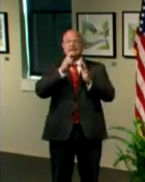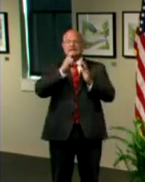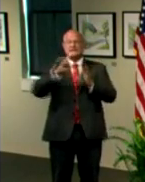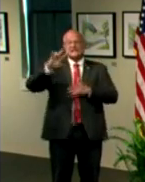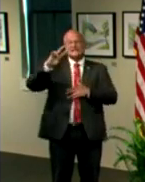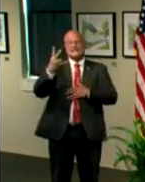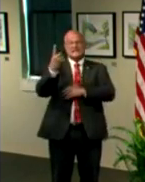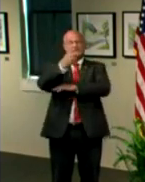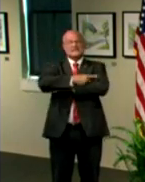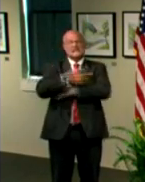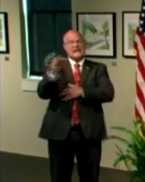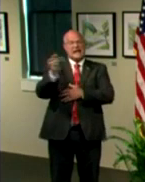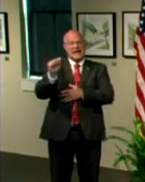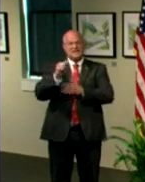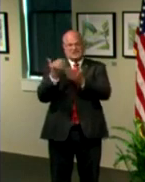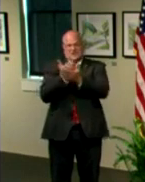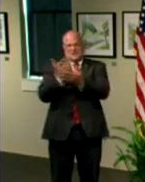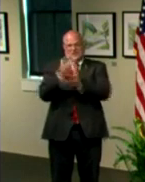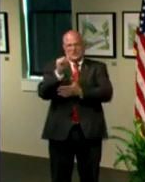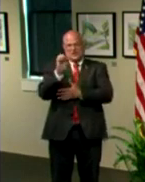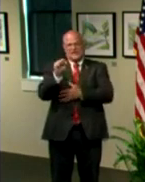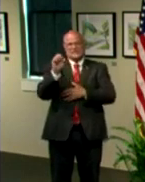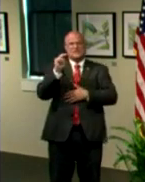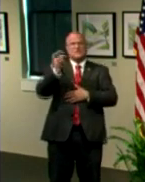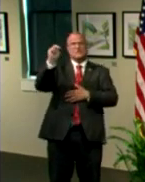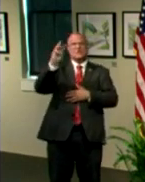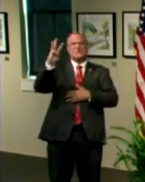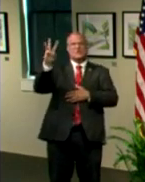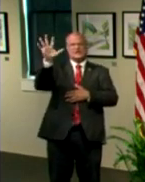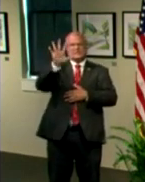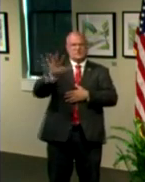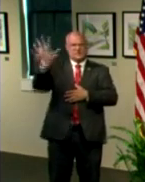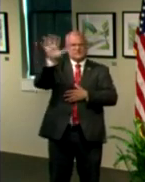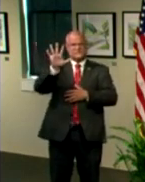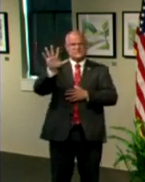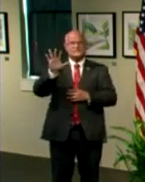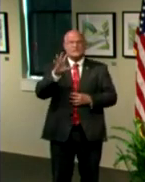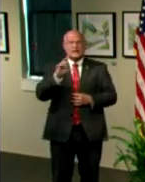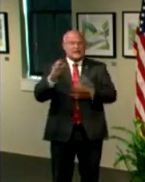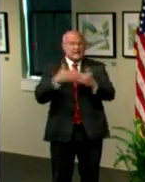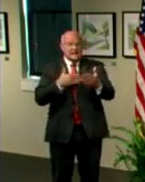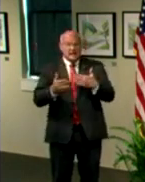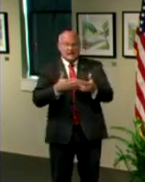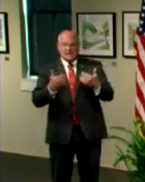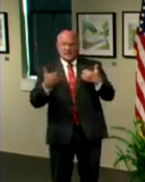GROWTH RATE SOUTHEAST AND NORTHEAST. WE GO TO THE NEXT SLIDE AND THIS IS THE SEVEN DAY ROLLING